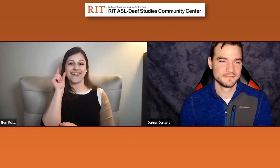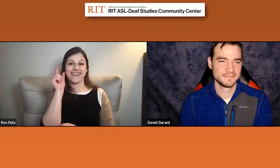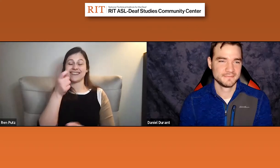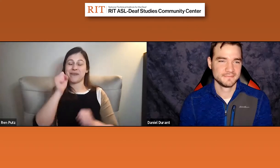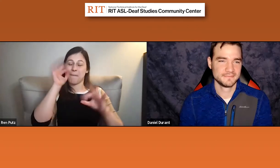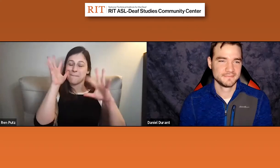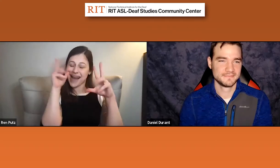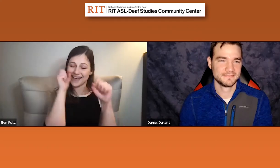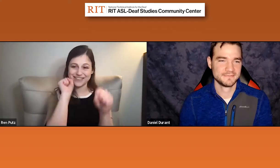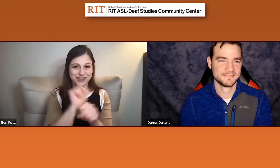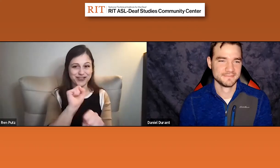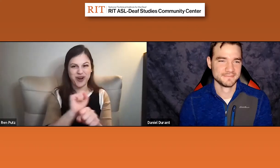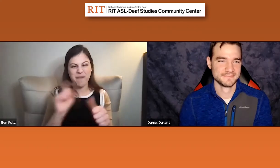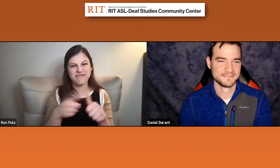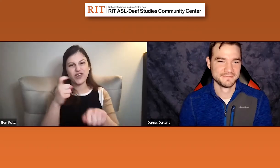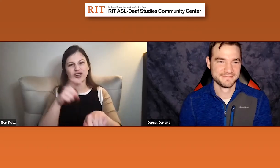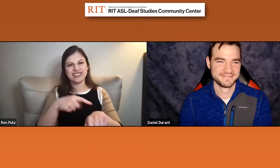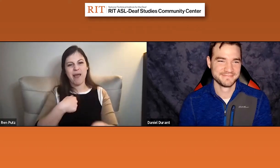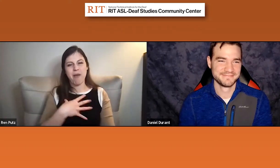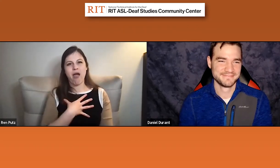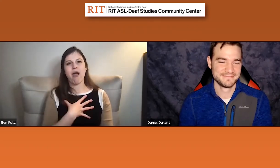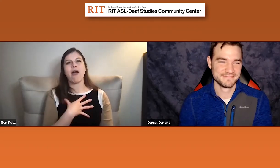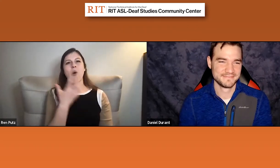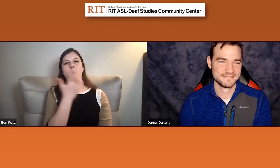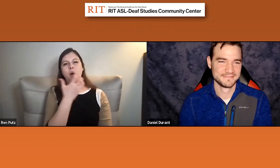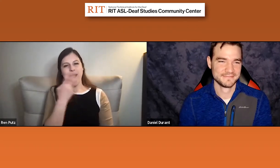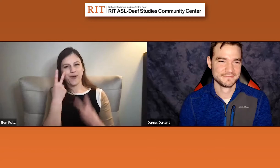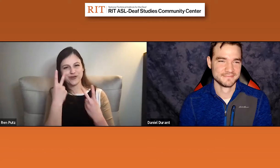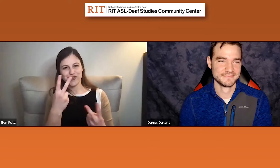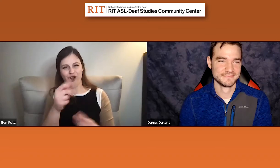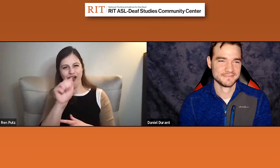like that before in the history of that festival.